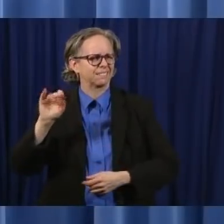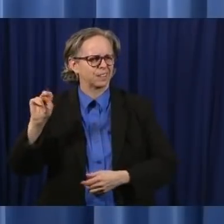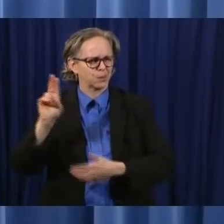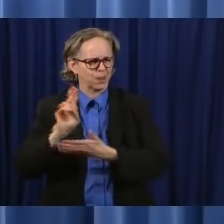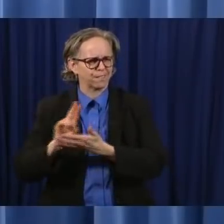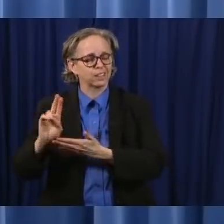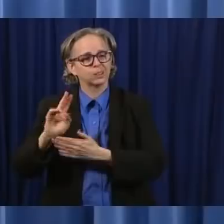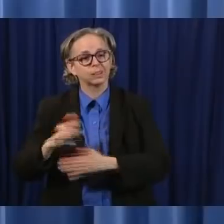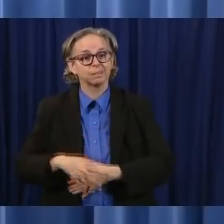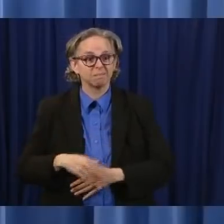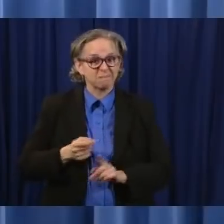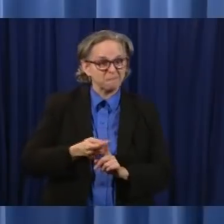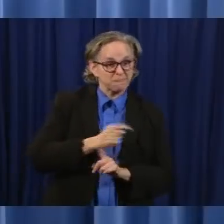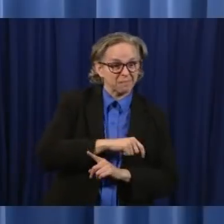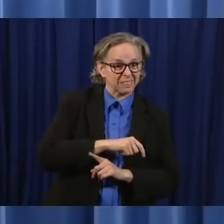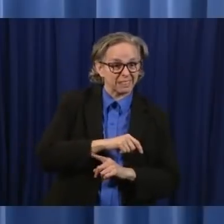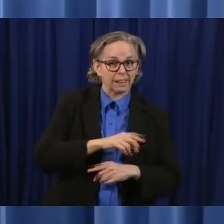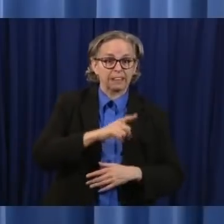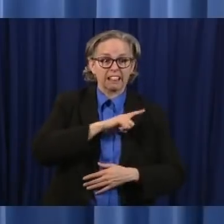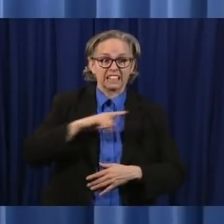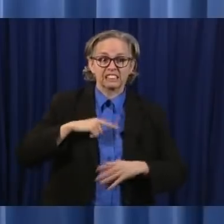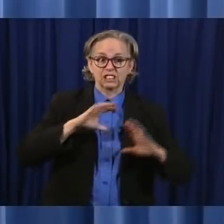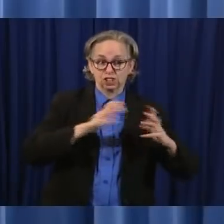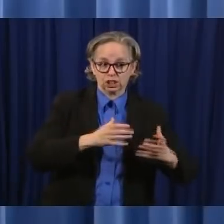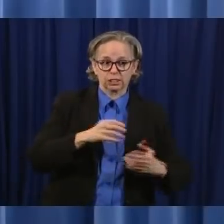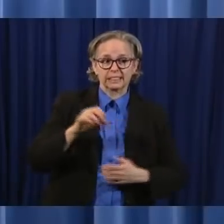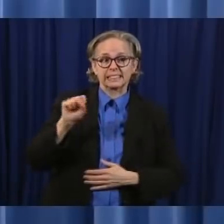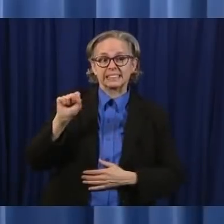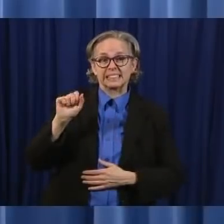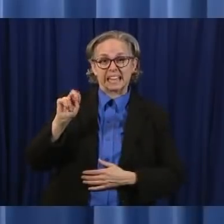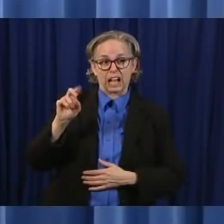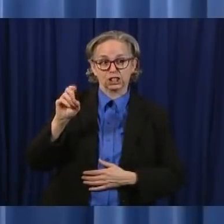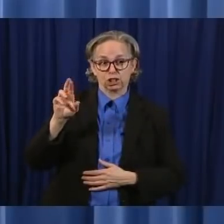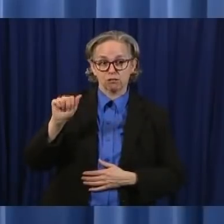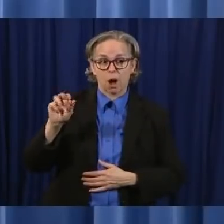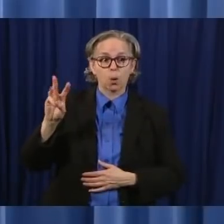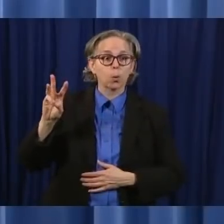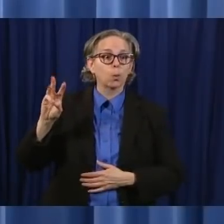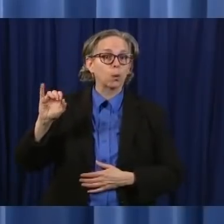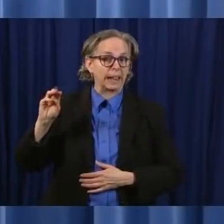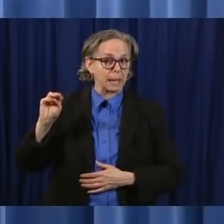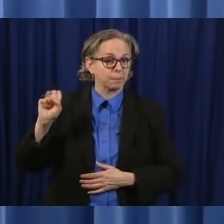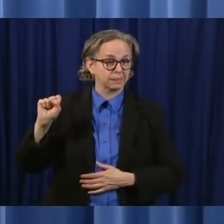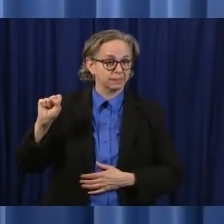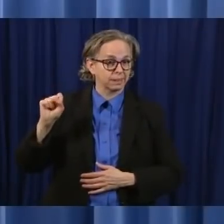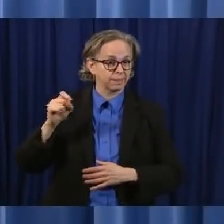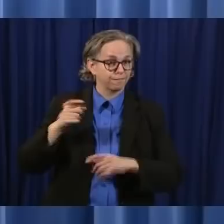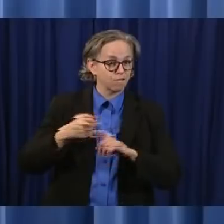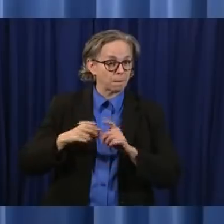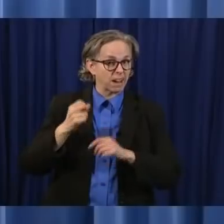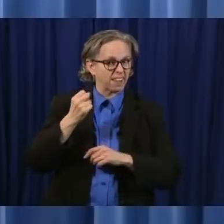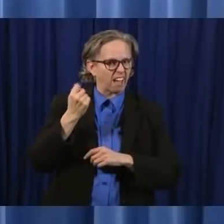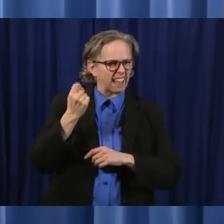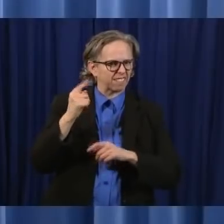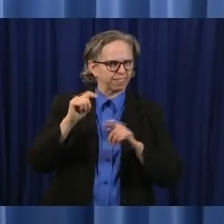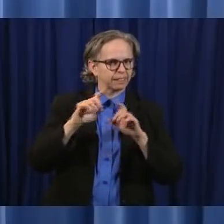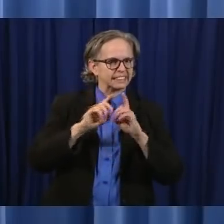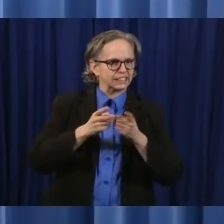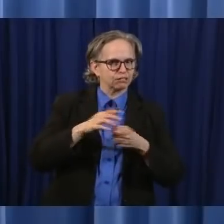TODAY I AM WEARING A TIFFIN UNIVERSITY TYPE. THEY ARE THE TIFFIN DRAGONS IN THIS SATURDAY THEY WILL BE HOLDING A SPECIAL VIRTUAL GRADUATION CEREMONY WHICH IS CREATIVE, INNOVATIVE SO CONGRATULATIONS TO ALL THE GRADUATES. BY THE WAY OHIO LEGISLATURE